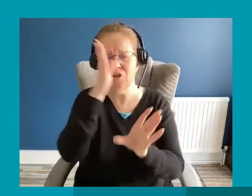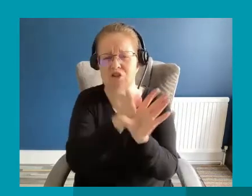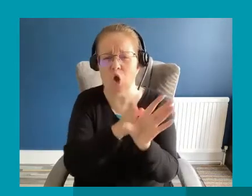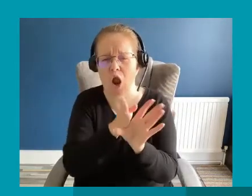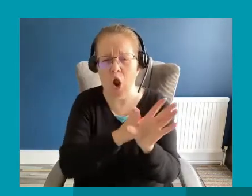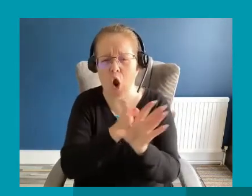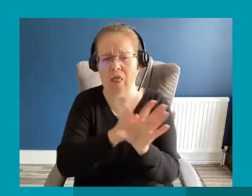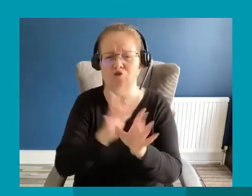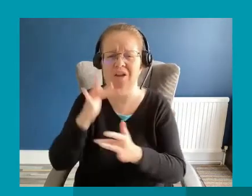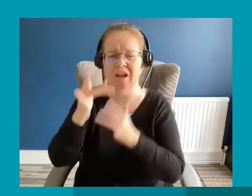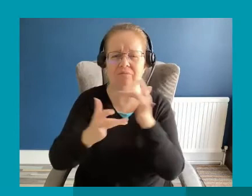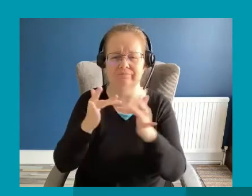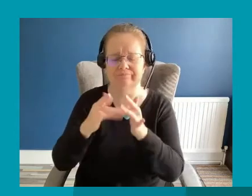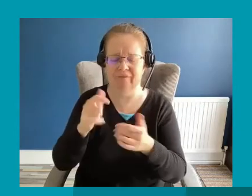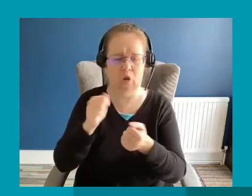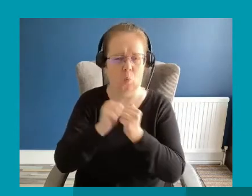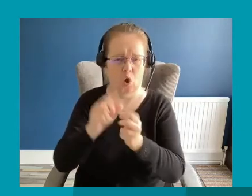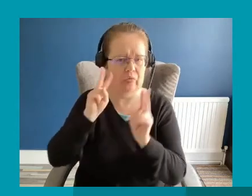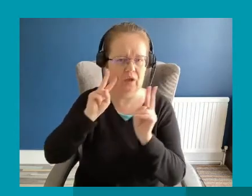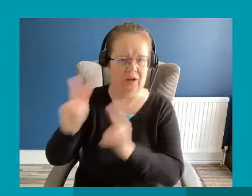Excuse me Toby next slide.